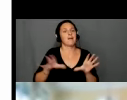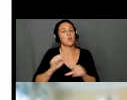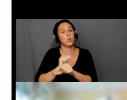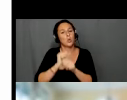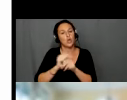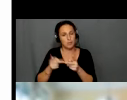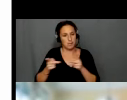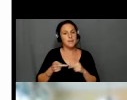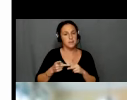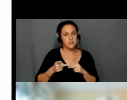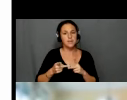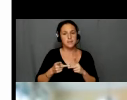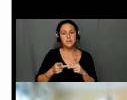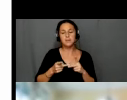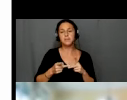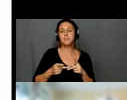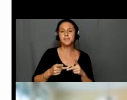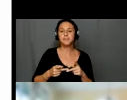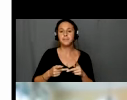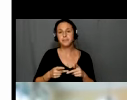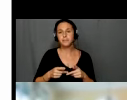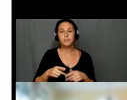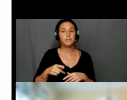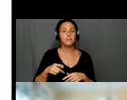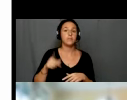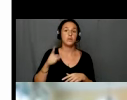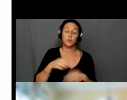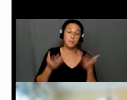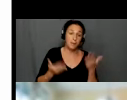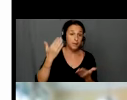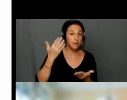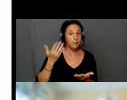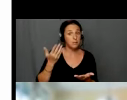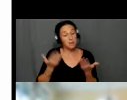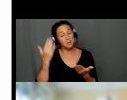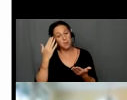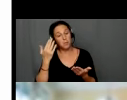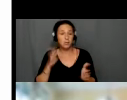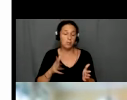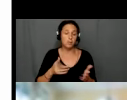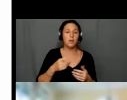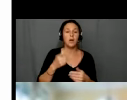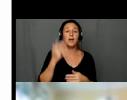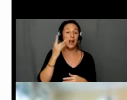and California is actually one of the most important